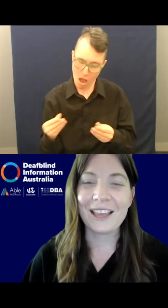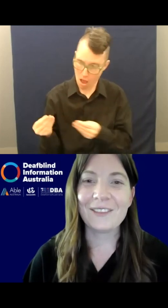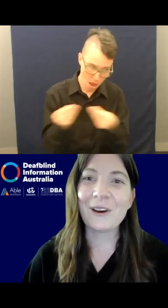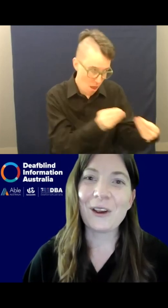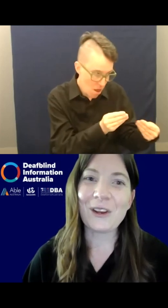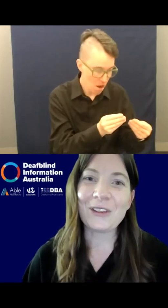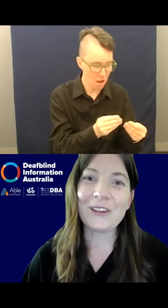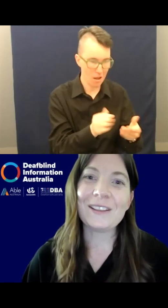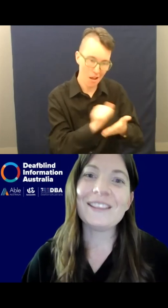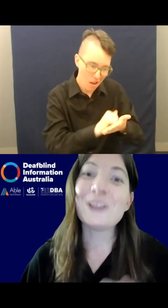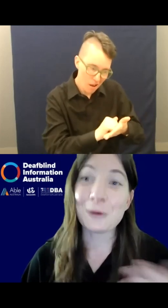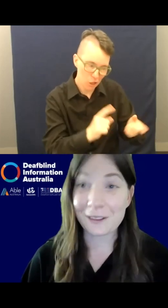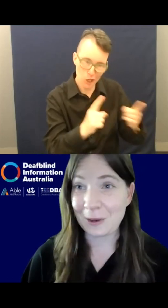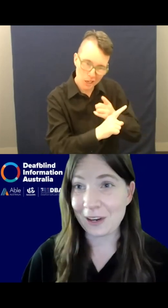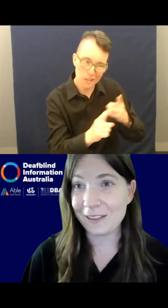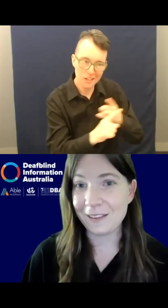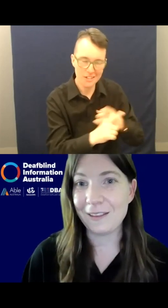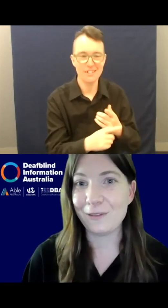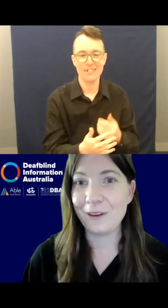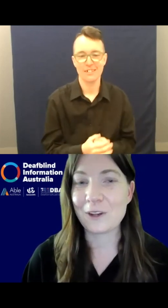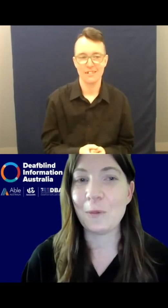So new experiences is the first dot point.